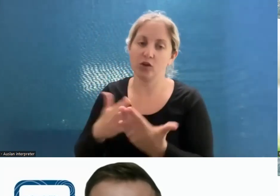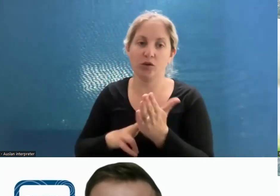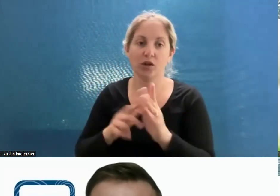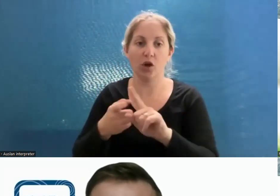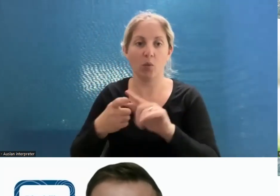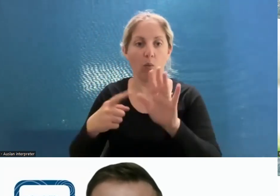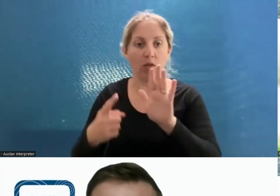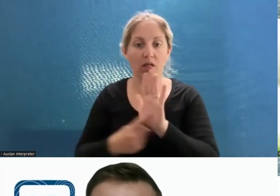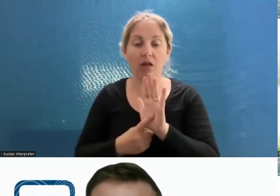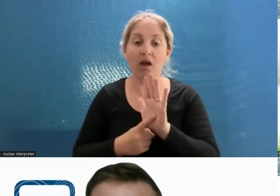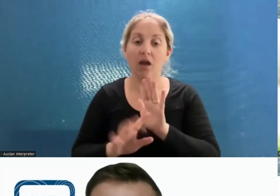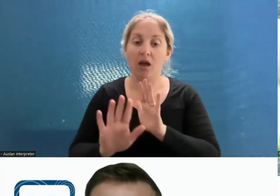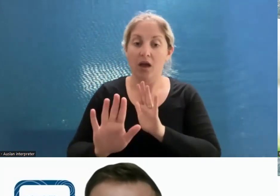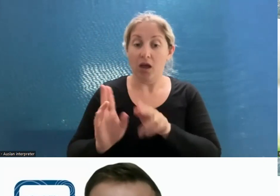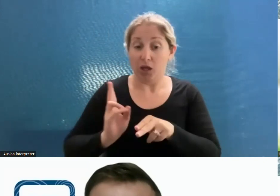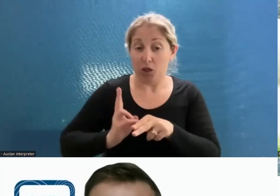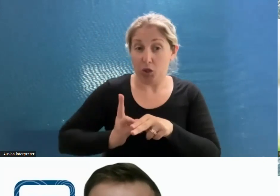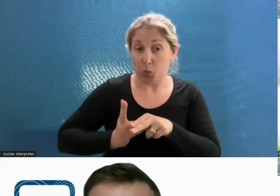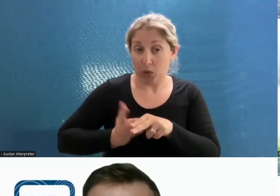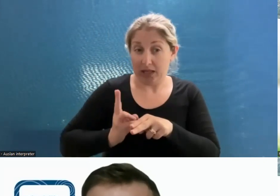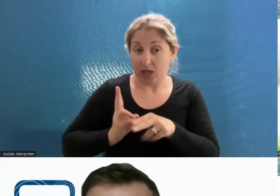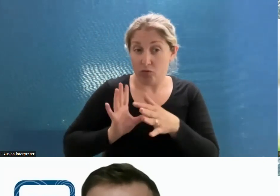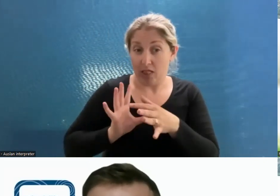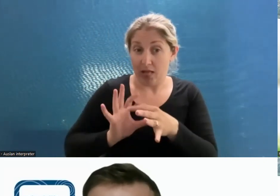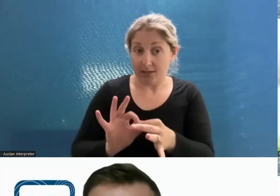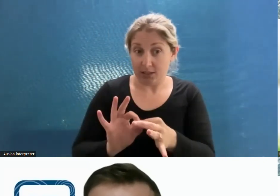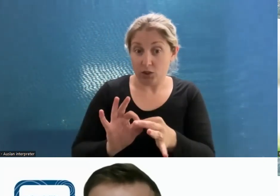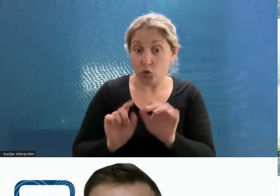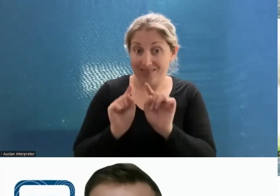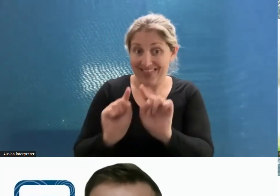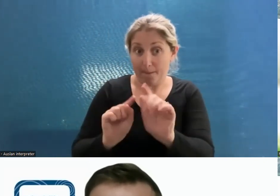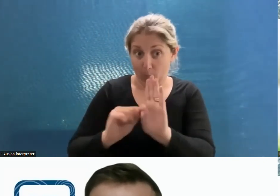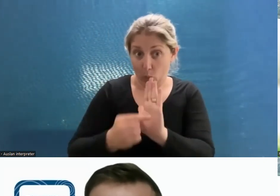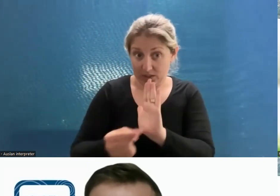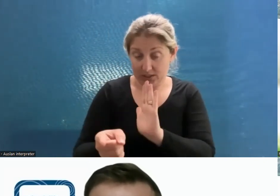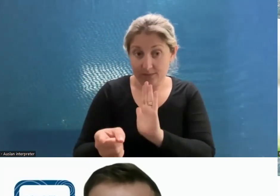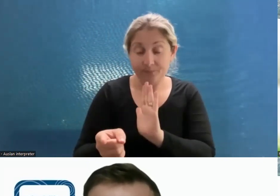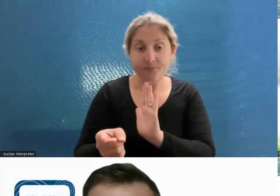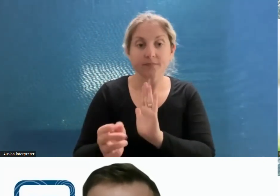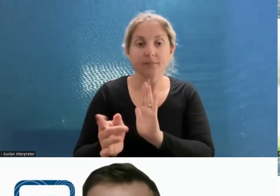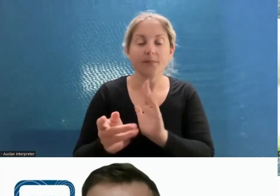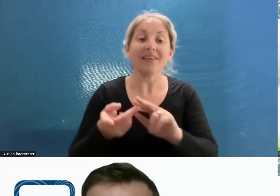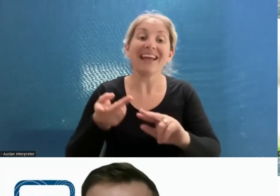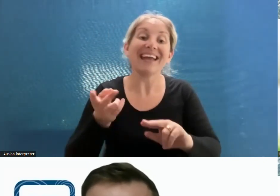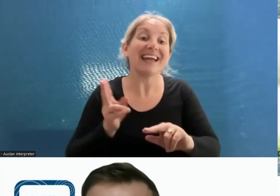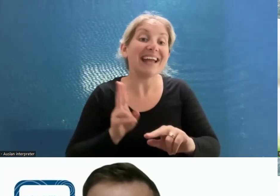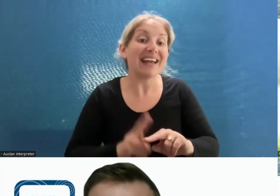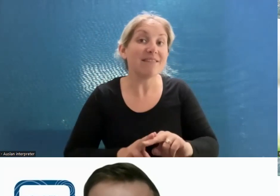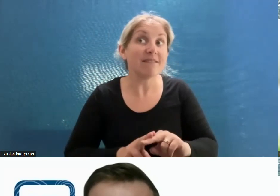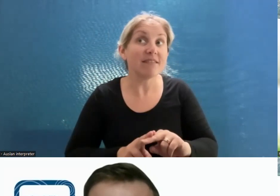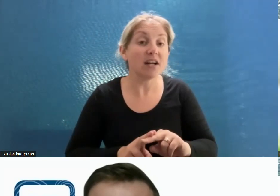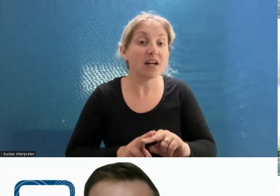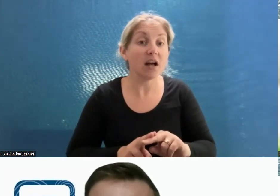Just quickly, related to that point, is if a client has an upcoming case conference,